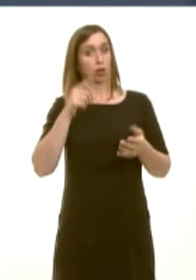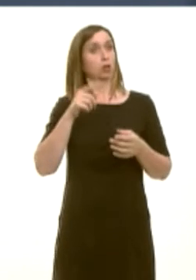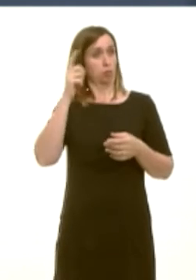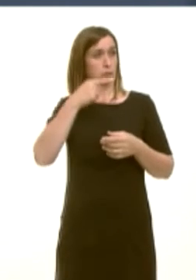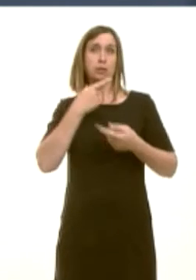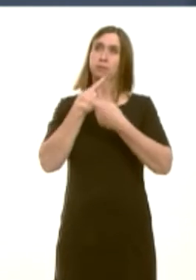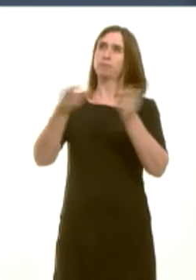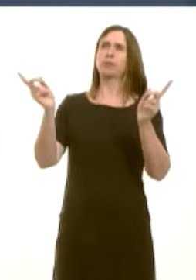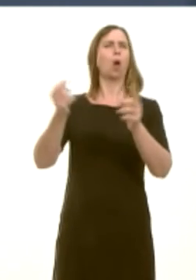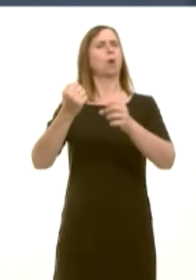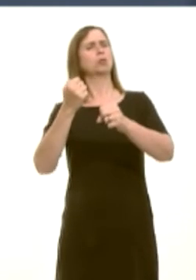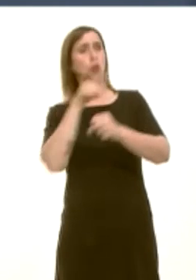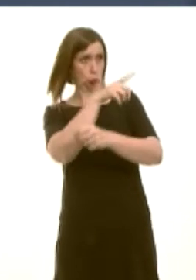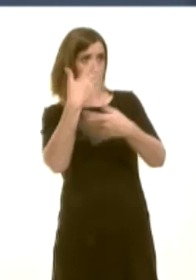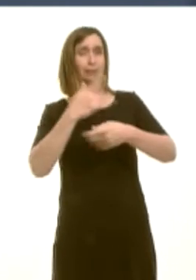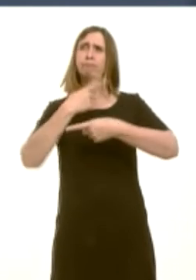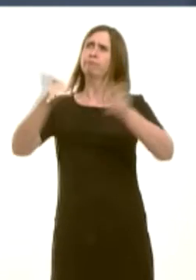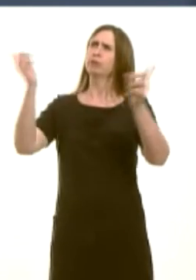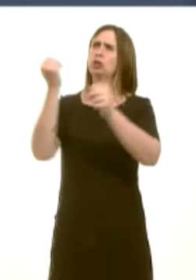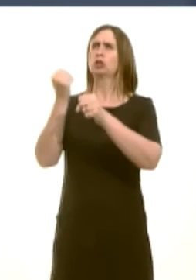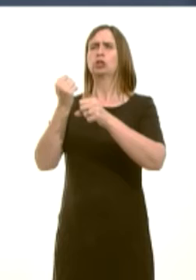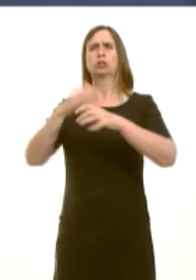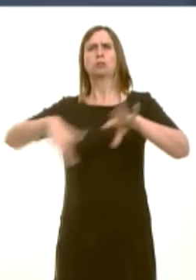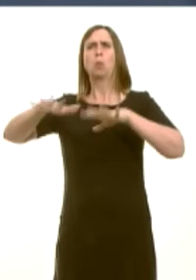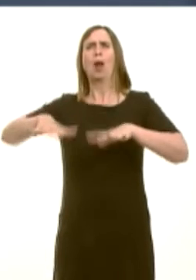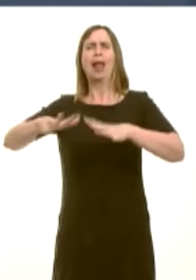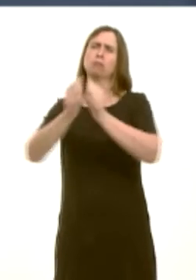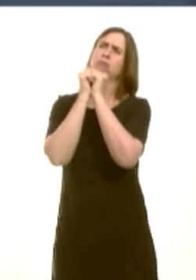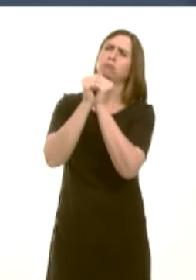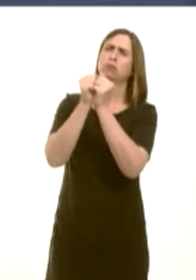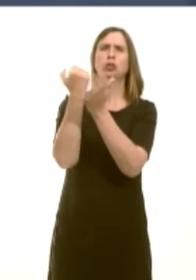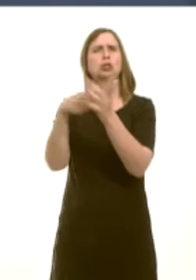cherish their NHS, and want to see a safe, modern and sustainable service guaranteed